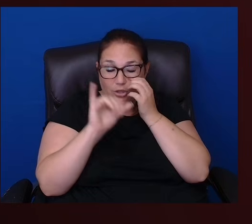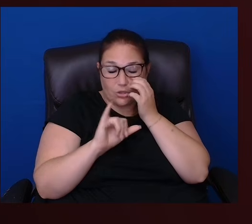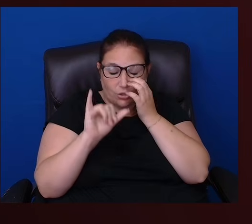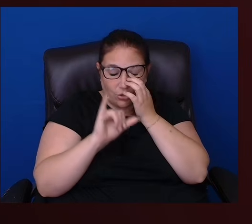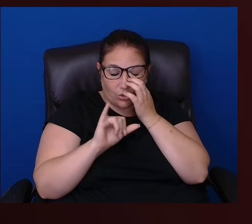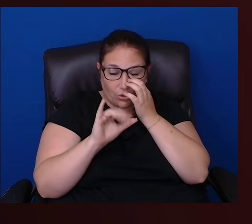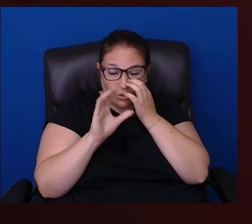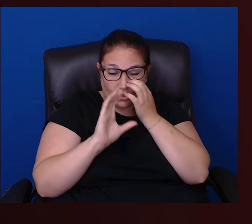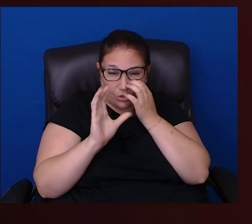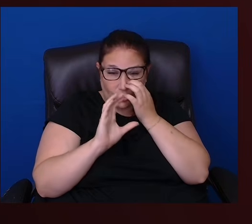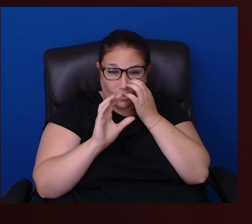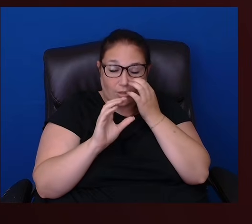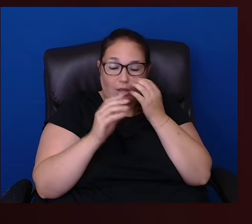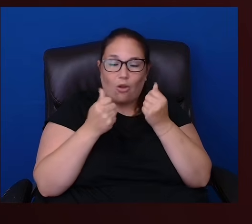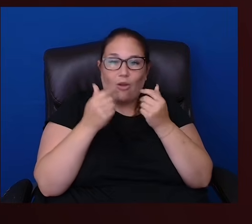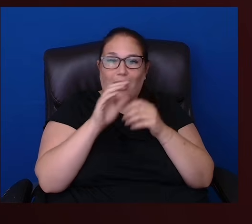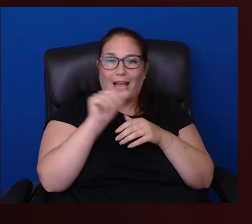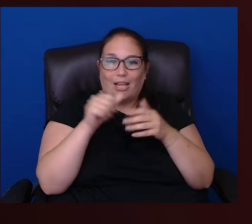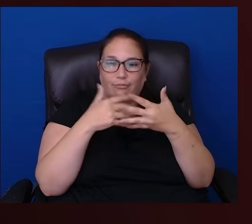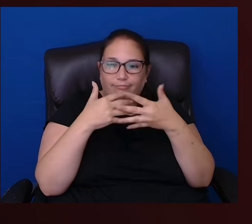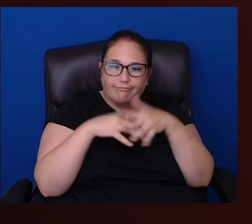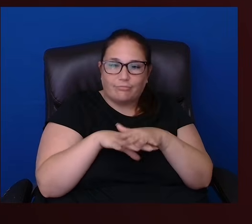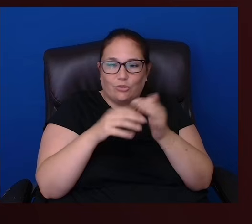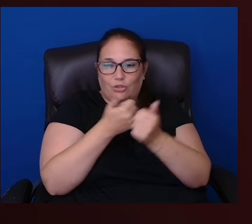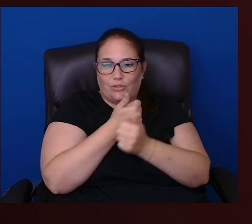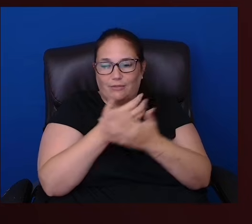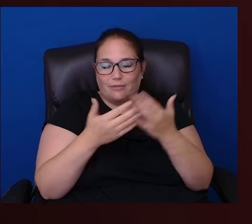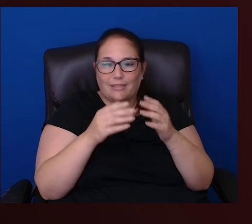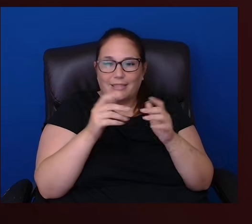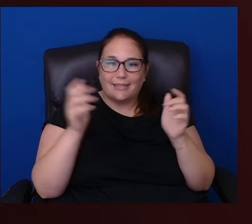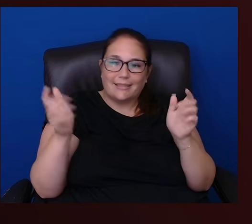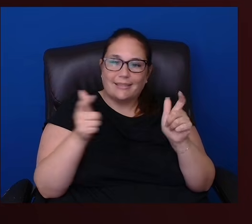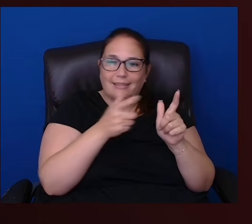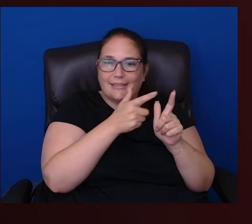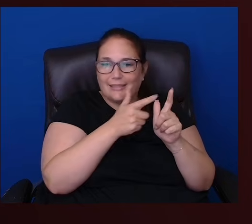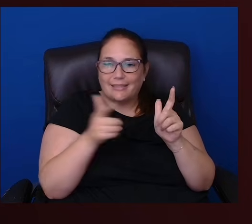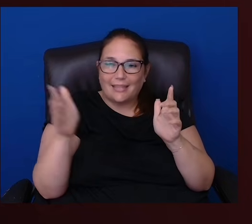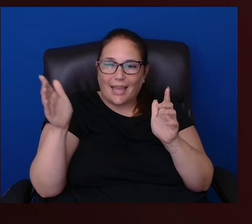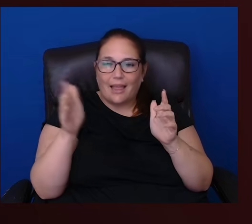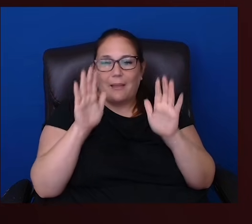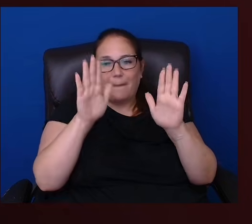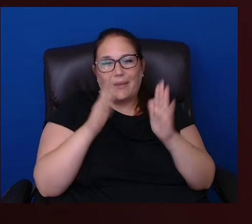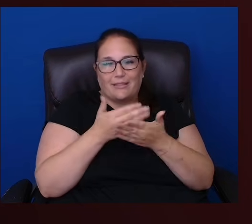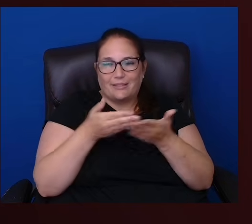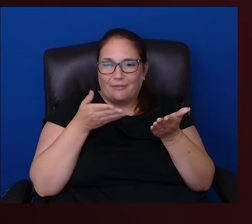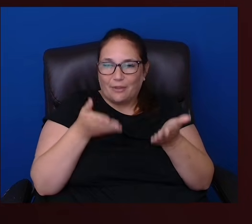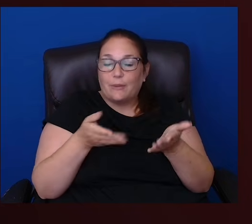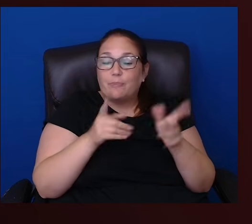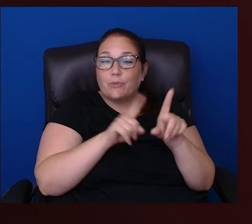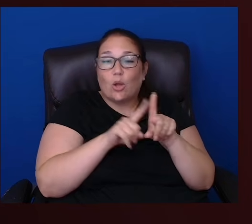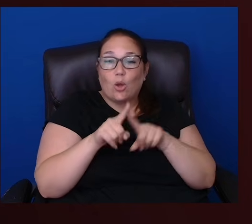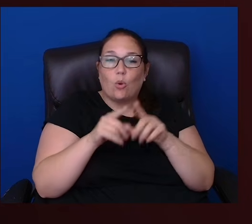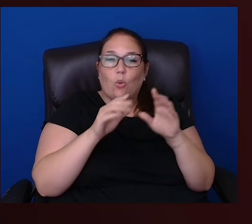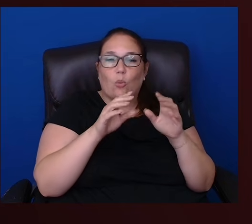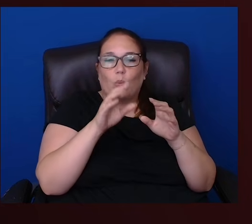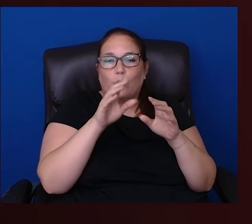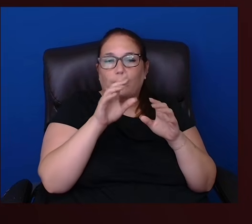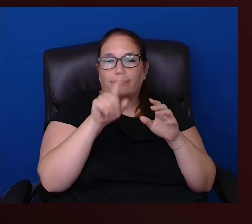integration and stuff, scale, amazing stuff there. Also, Qdrant, Qdrant is an option,